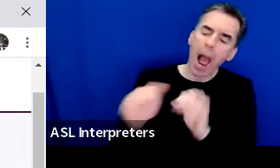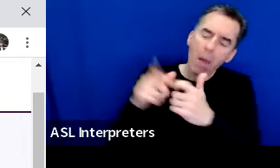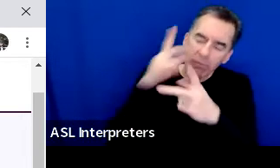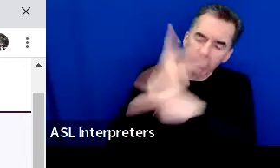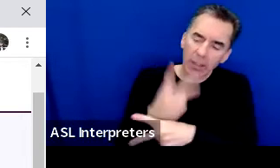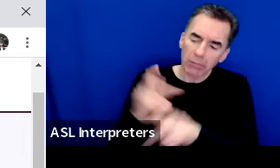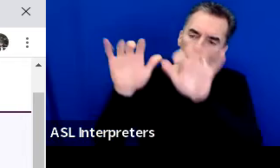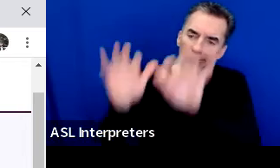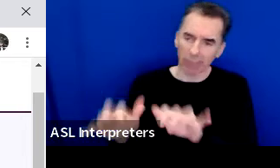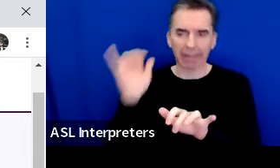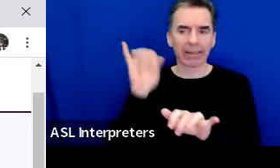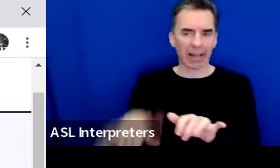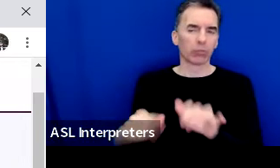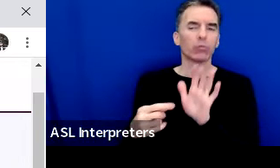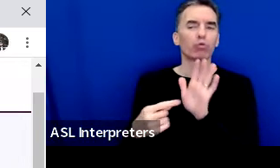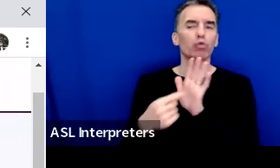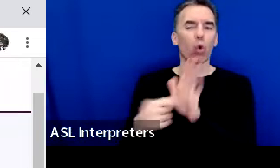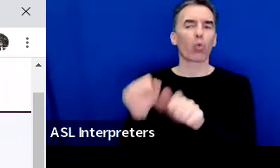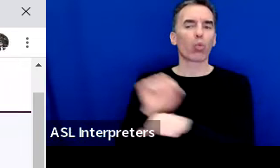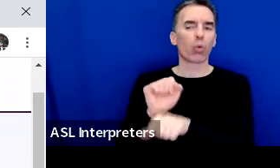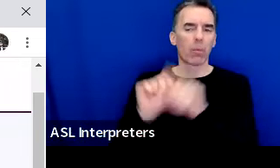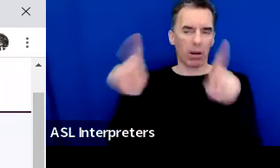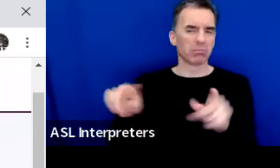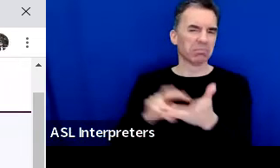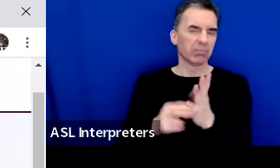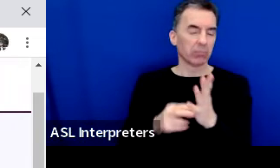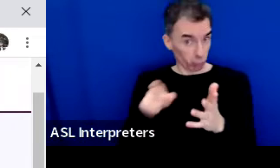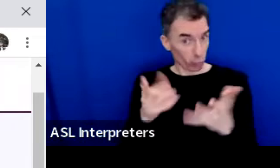OK. So a lot of work on your part because then you have to read each person's work.